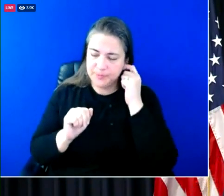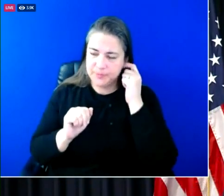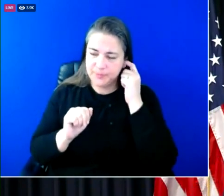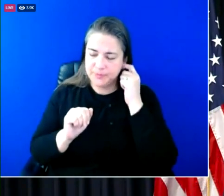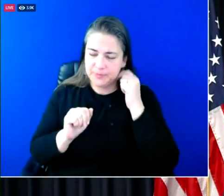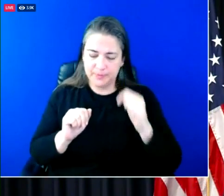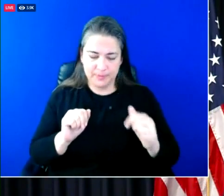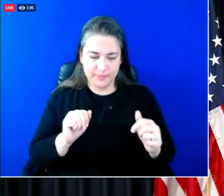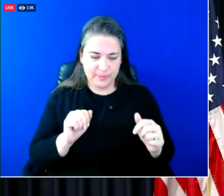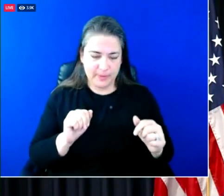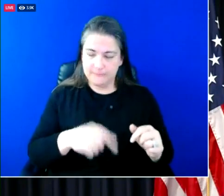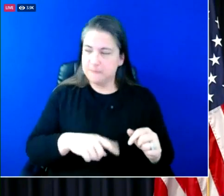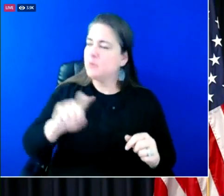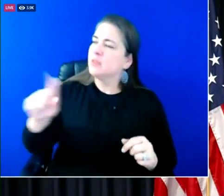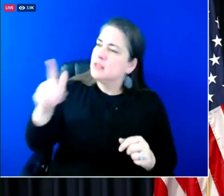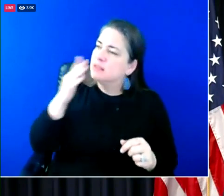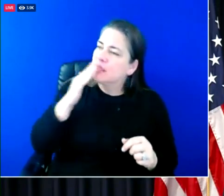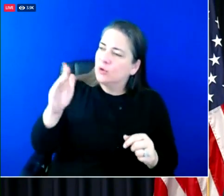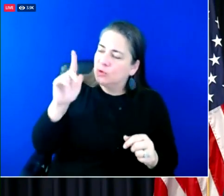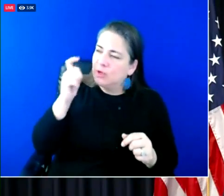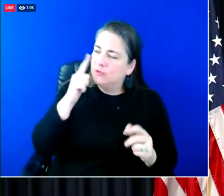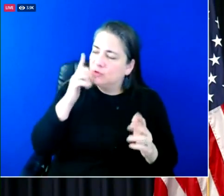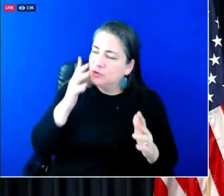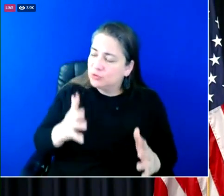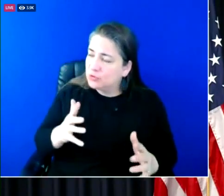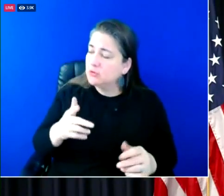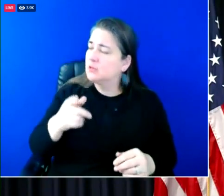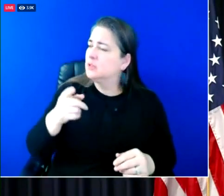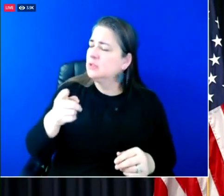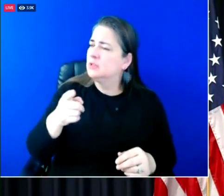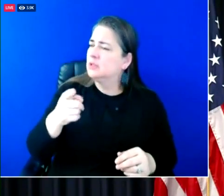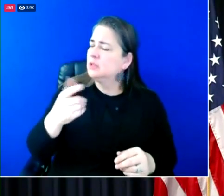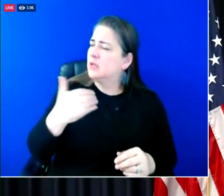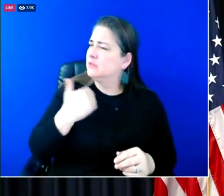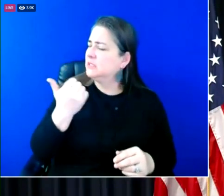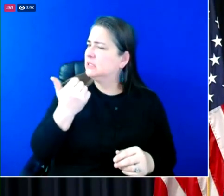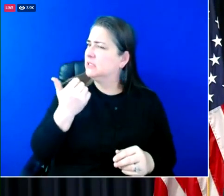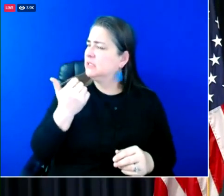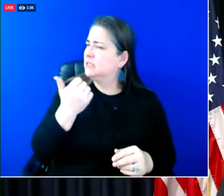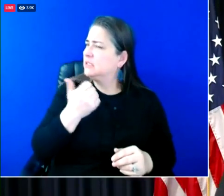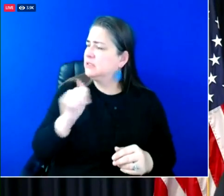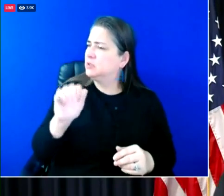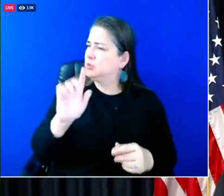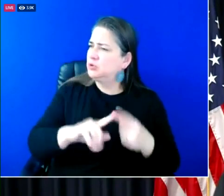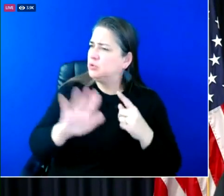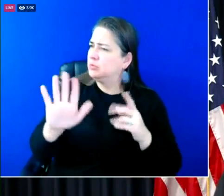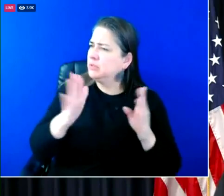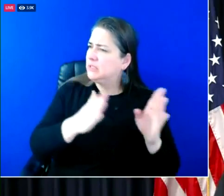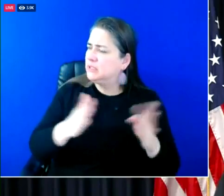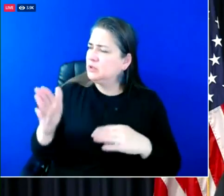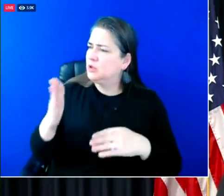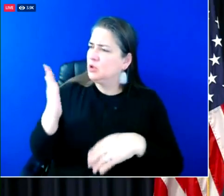Thank you, Governor. Any, uh, effort or plans to call the guard or to put them